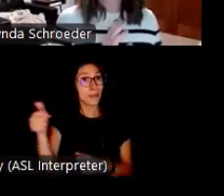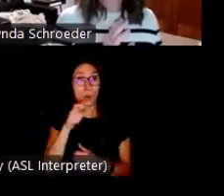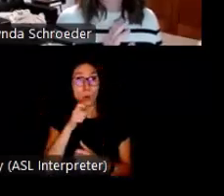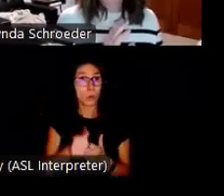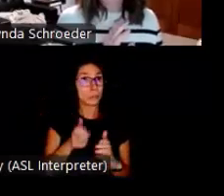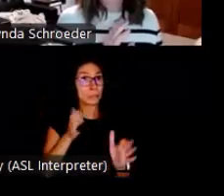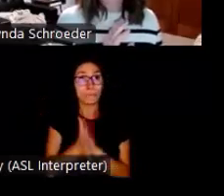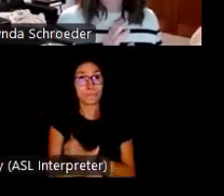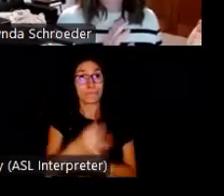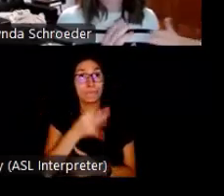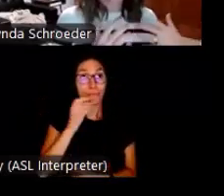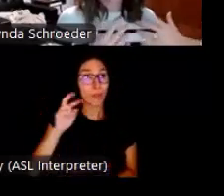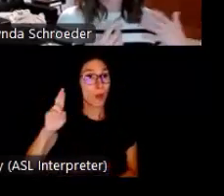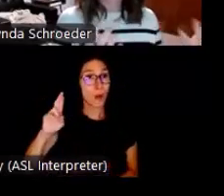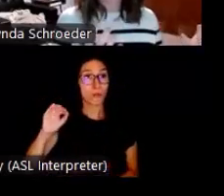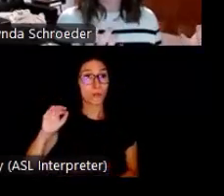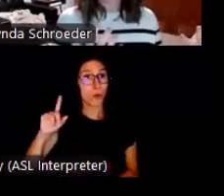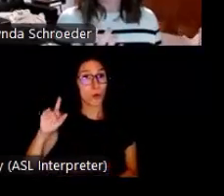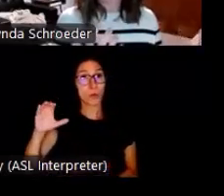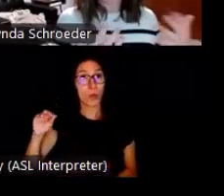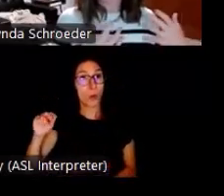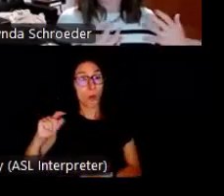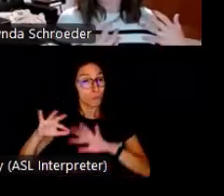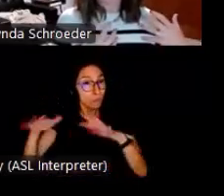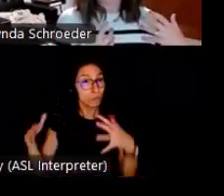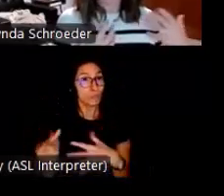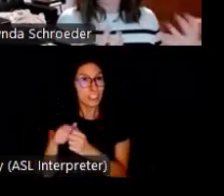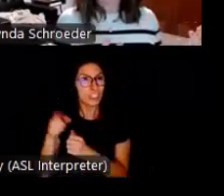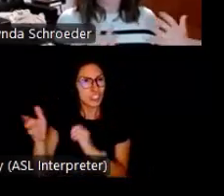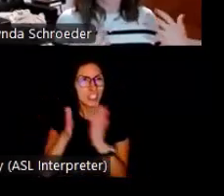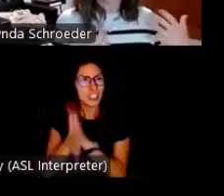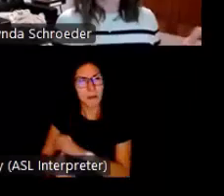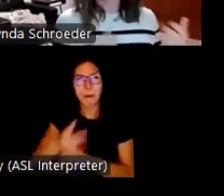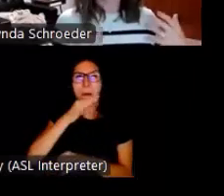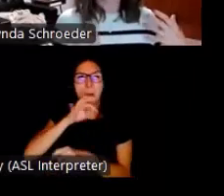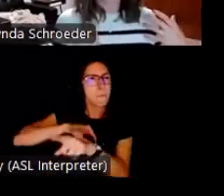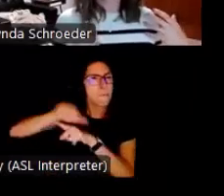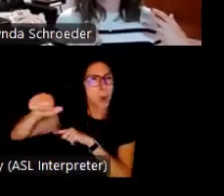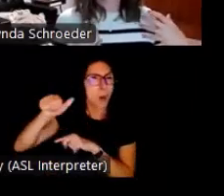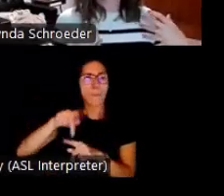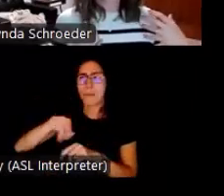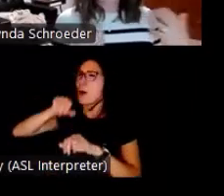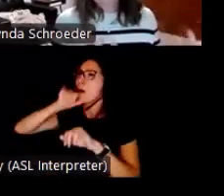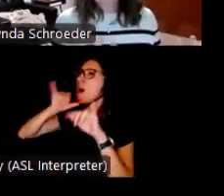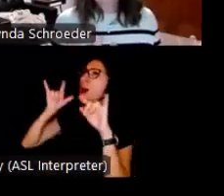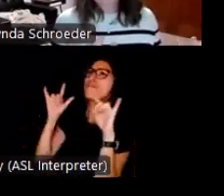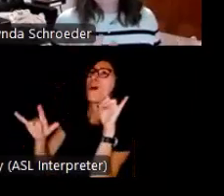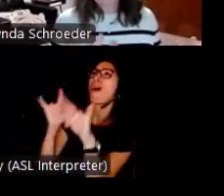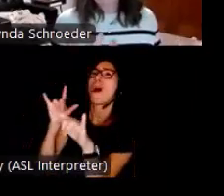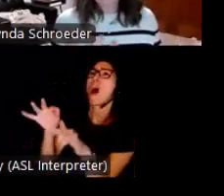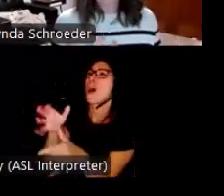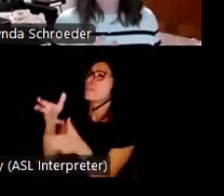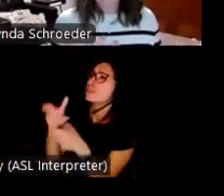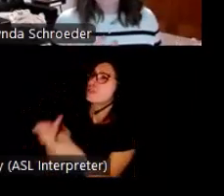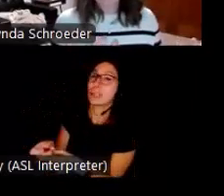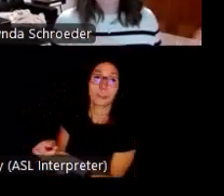And she happens to just be stellar. And people love her and trust her. Use her to share the knowledge and information.